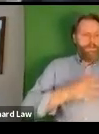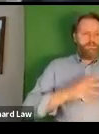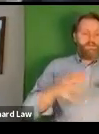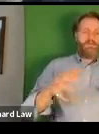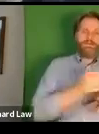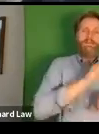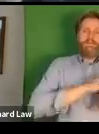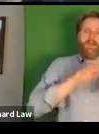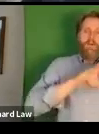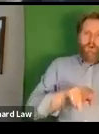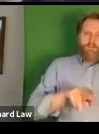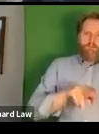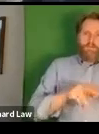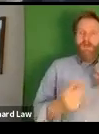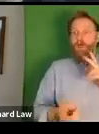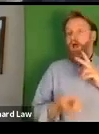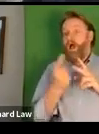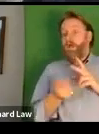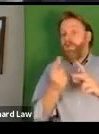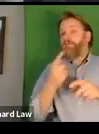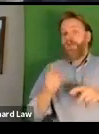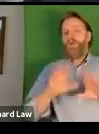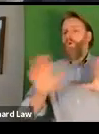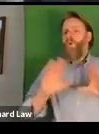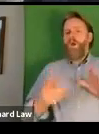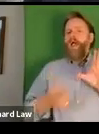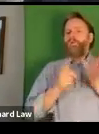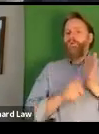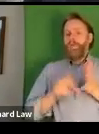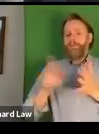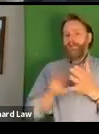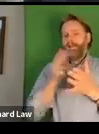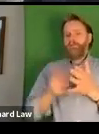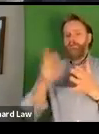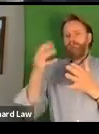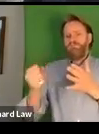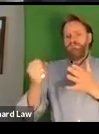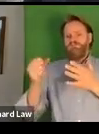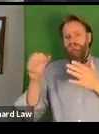to cancel and move their leave and so James I don't you can just pick that up